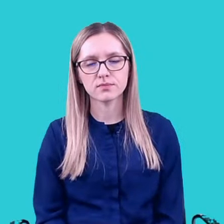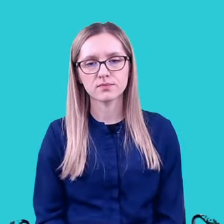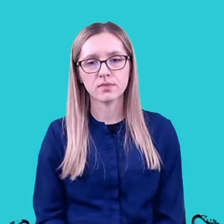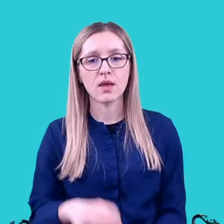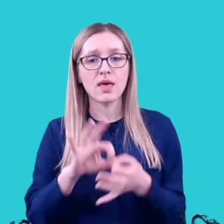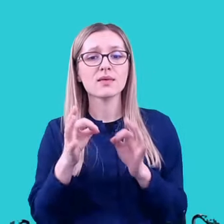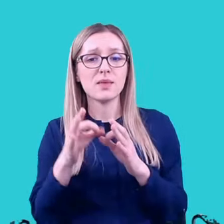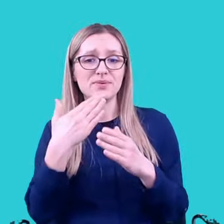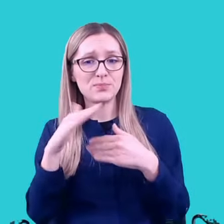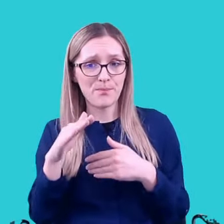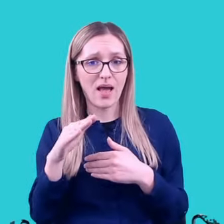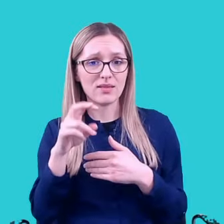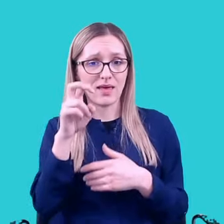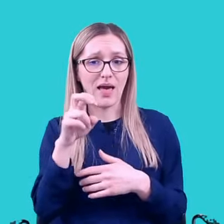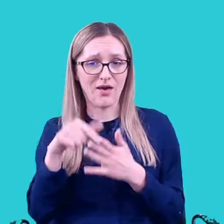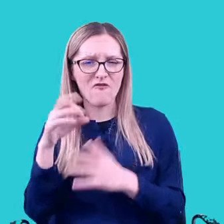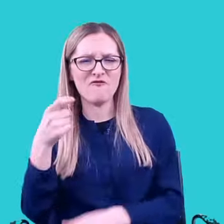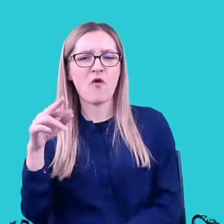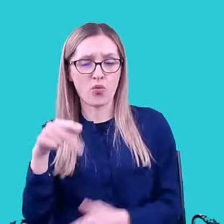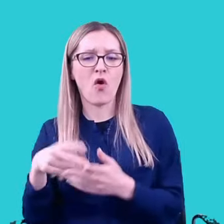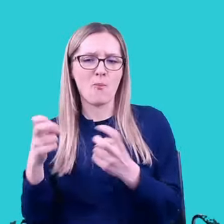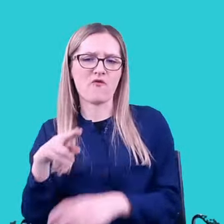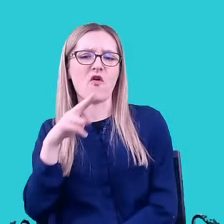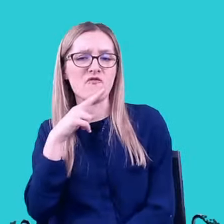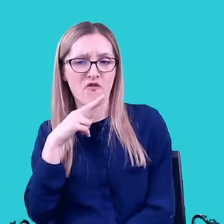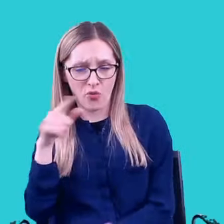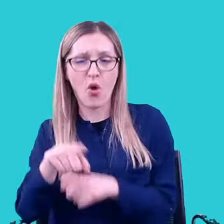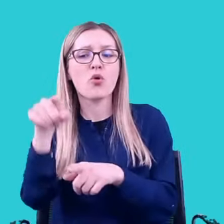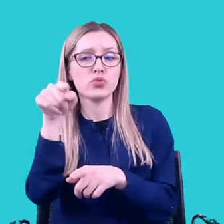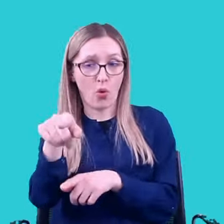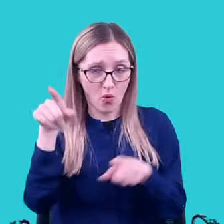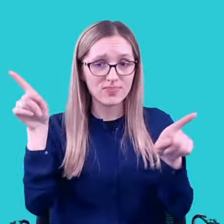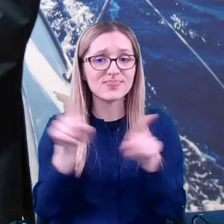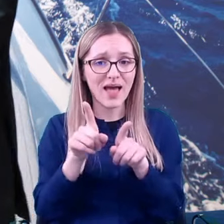This reaction would also produce water, but it is not combustion.